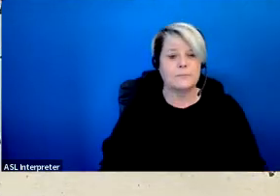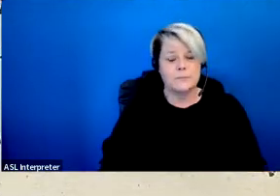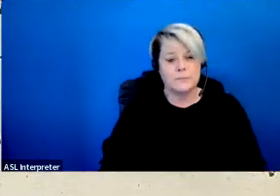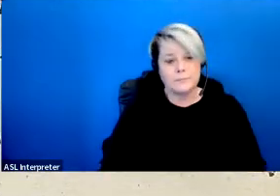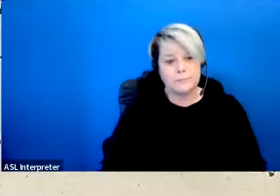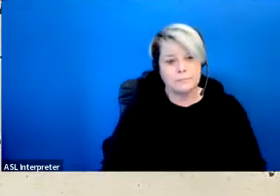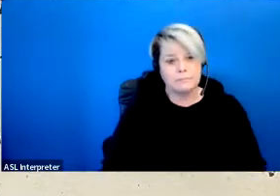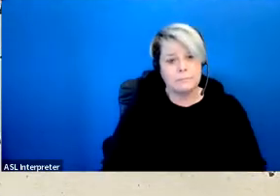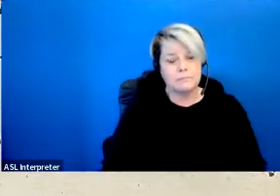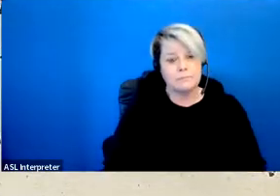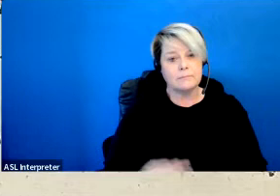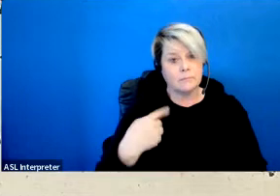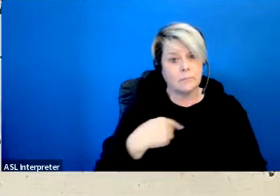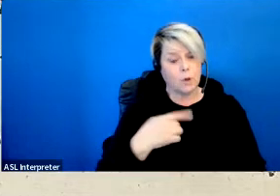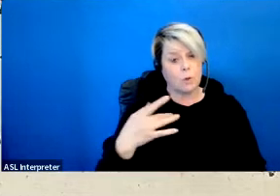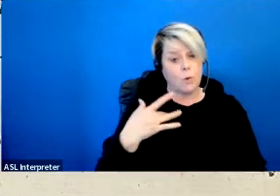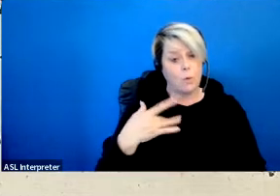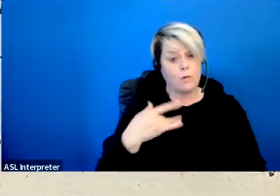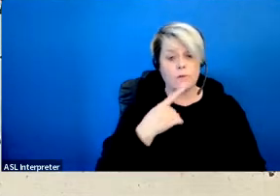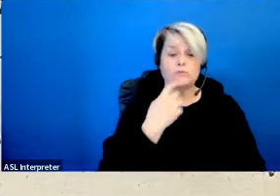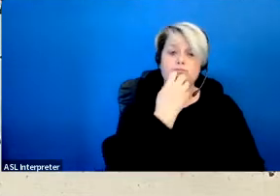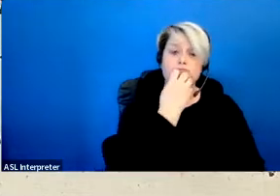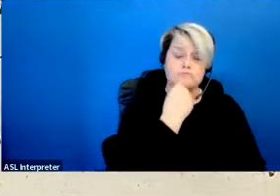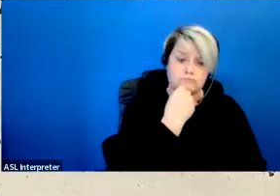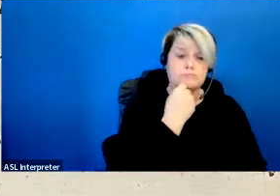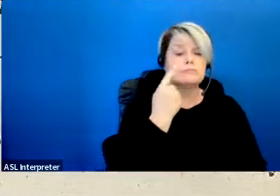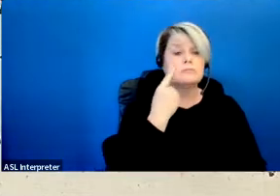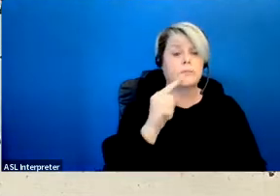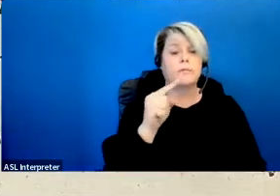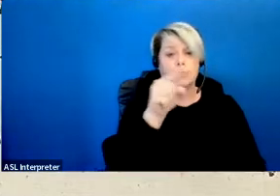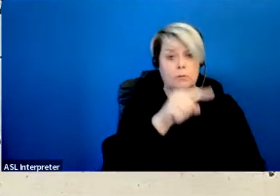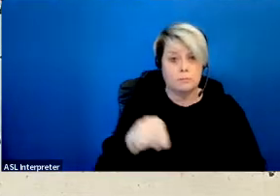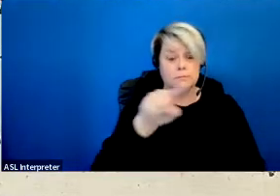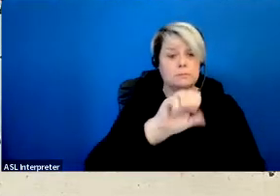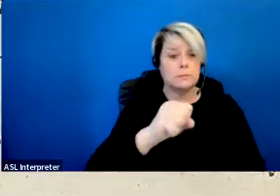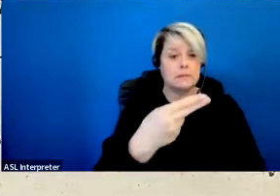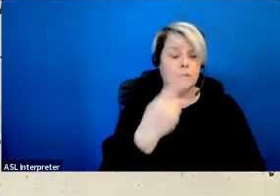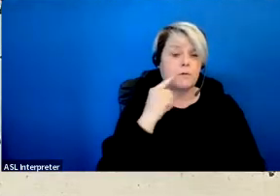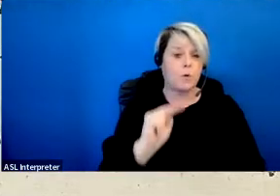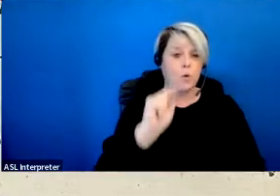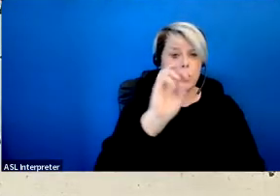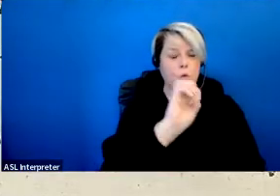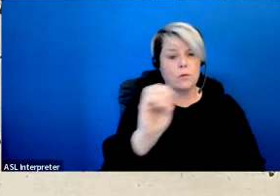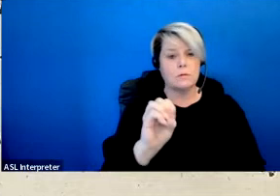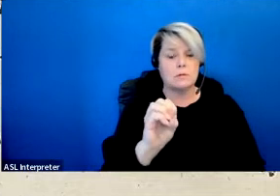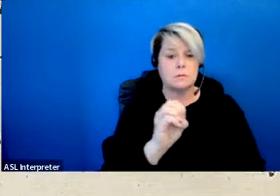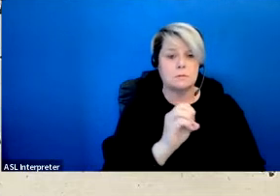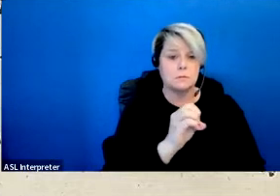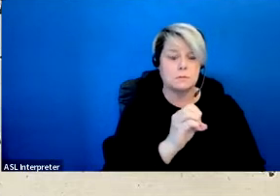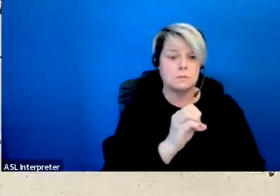Stephanie and I have chosen some specific resources that we feel might be particularly valuable to the